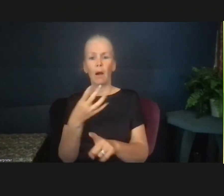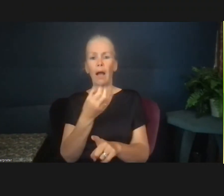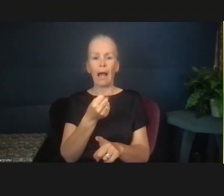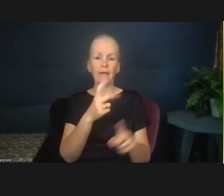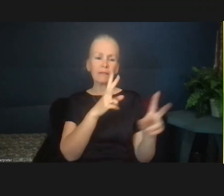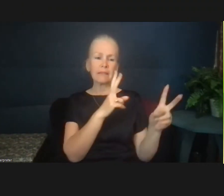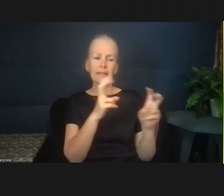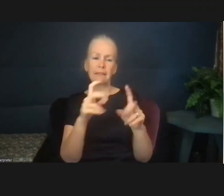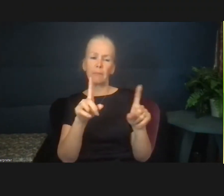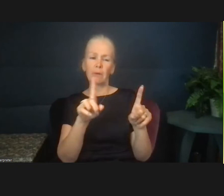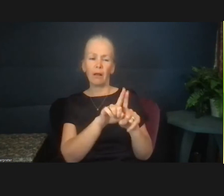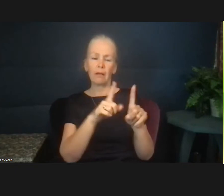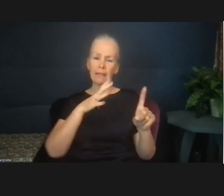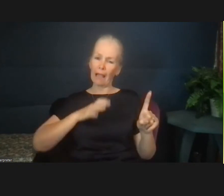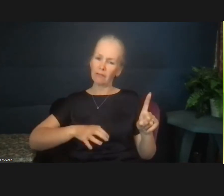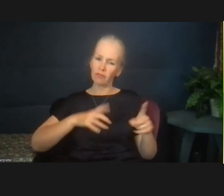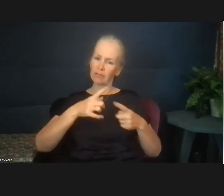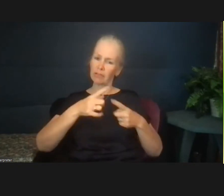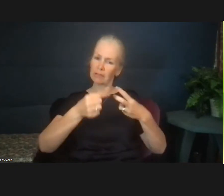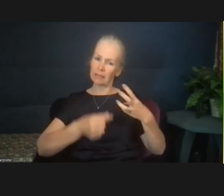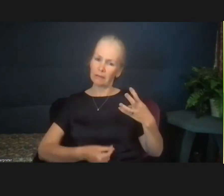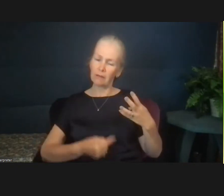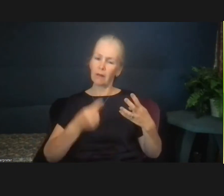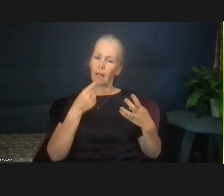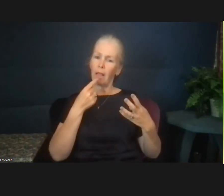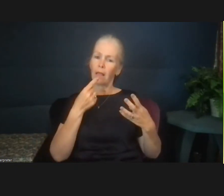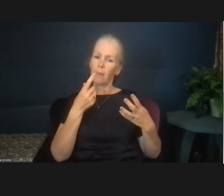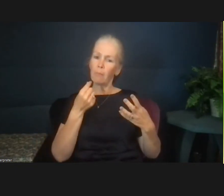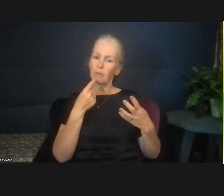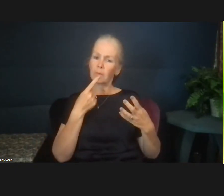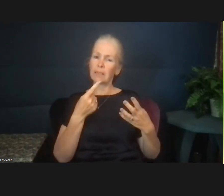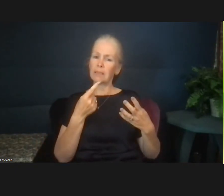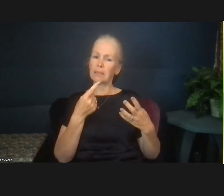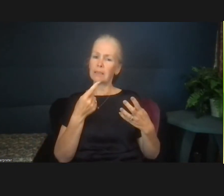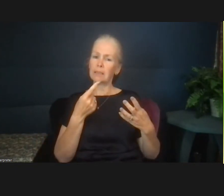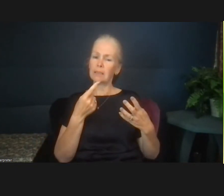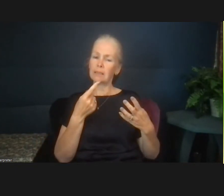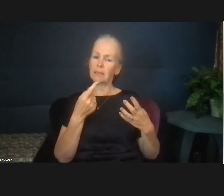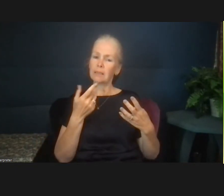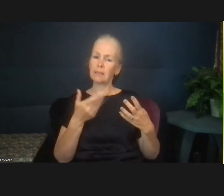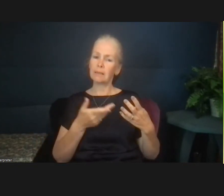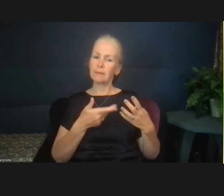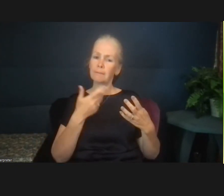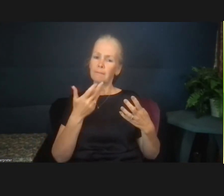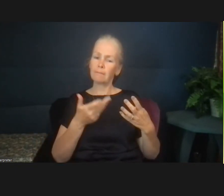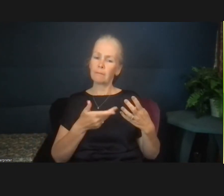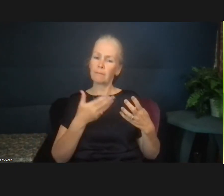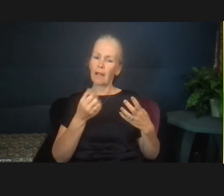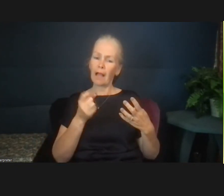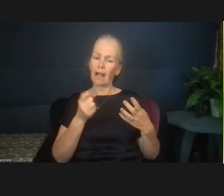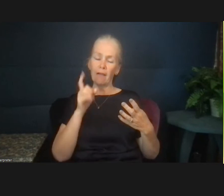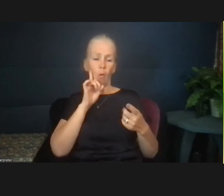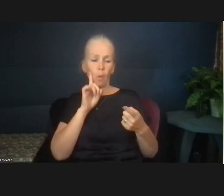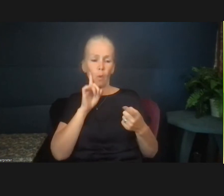similar characteristics we might all be certain, you know, you've got women, you've got men,